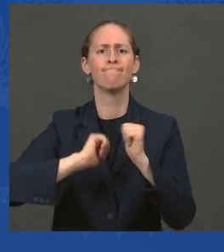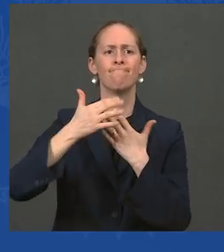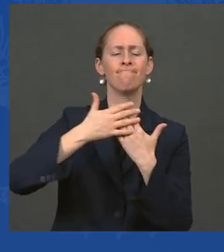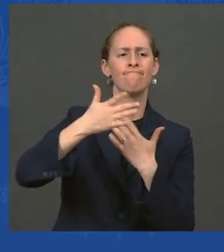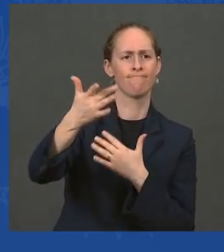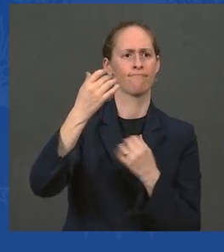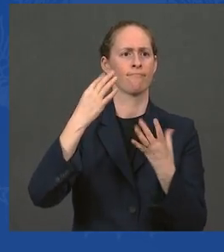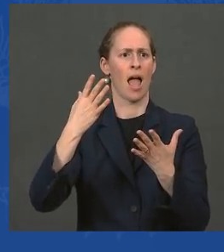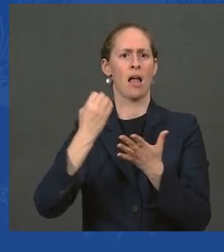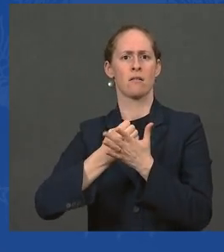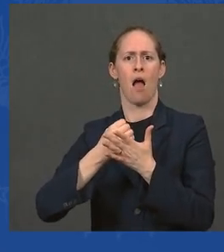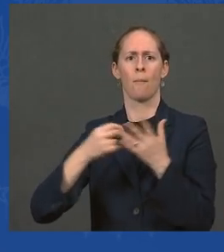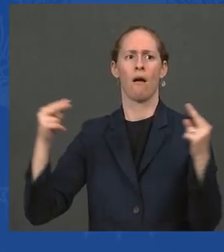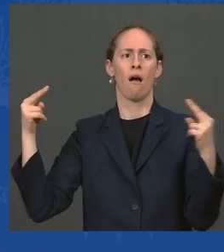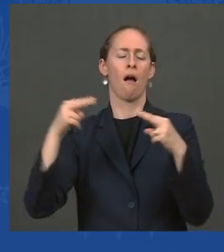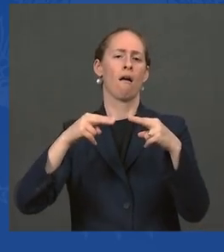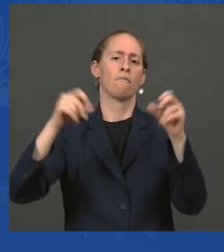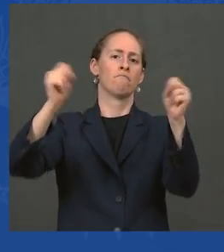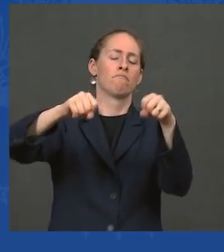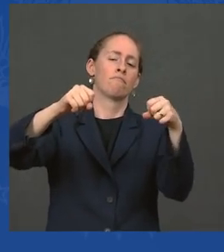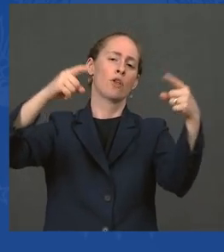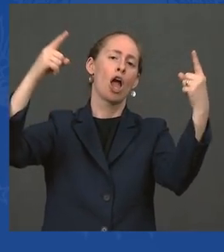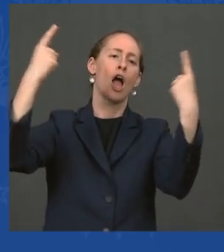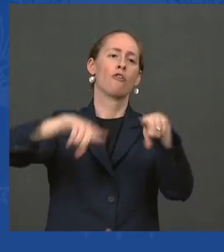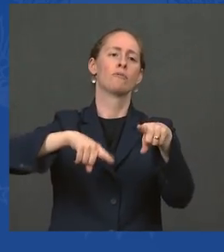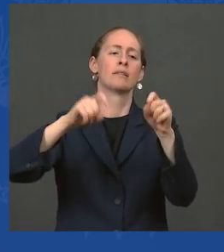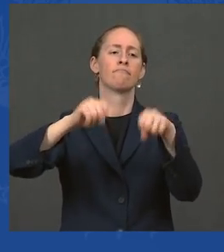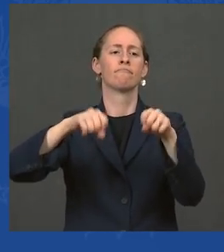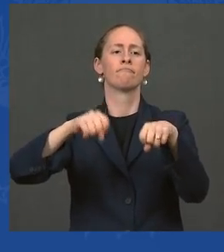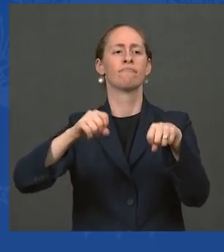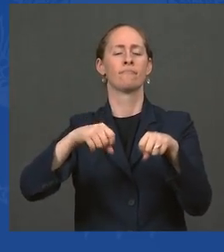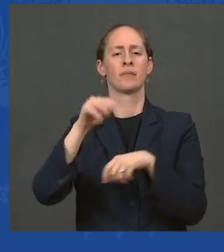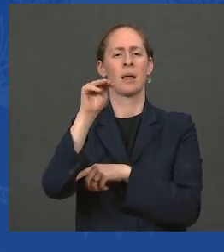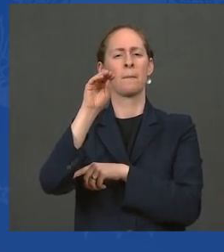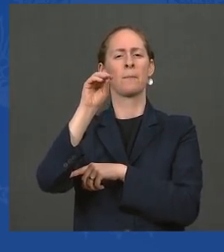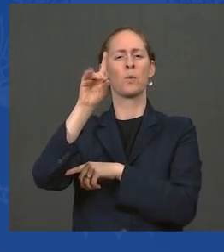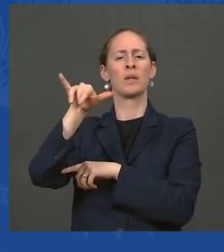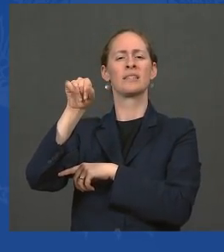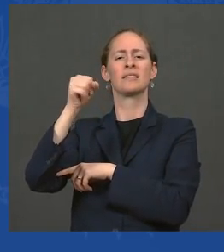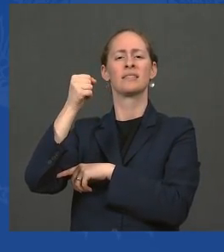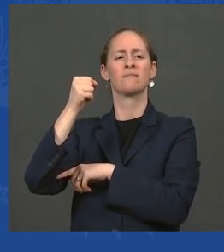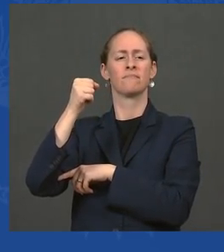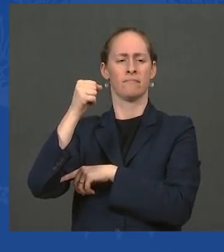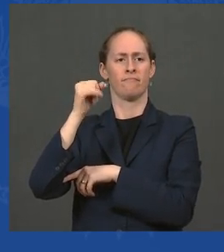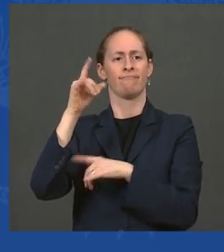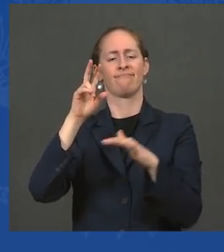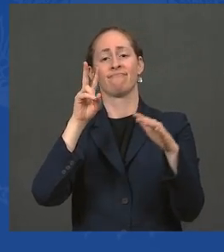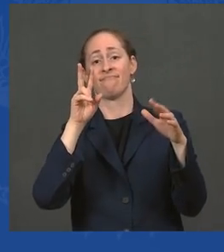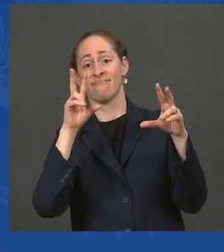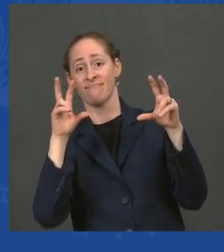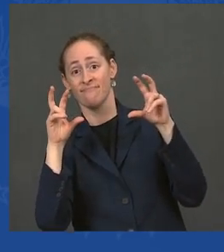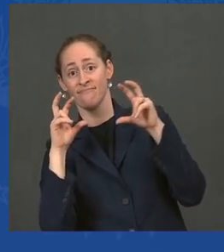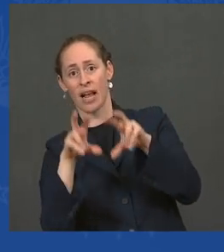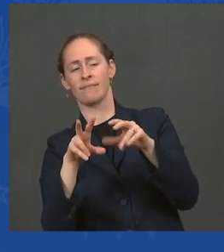Earlier this year, the Wall Street outfit, Moody's, projected that the investments I'm talking about will create for the next 20 years,